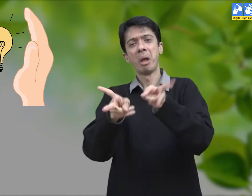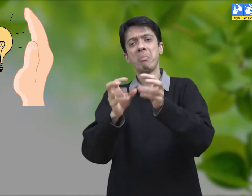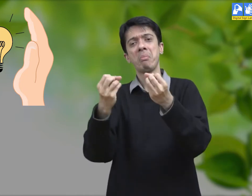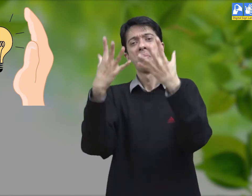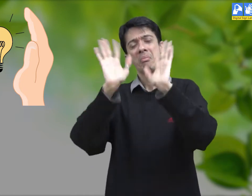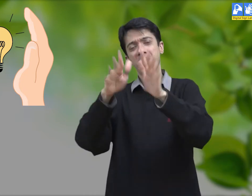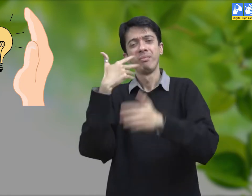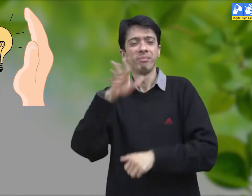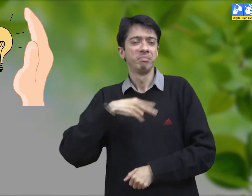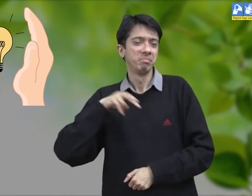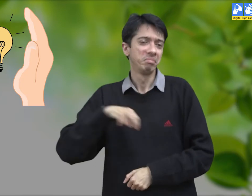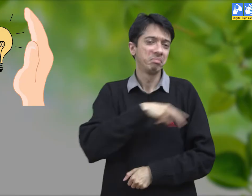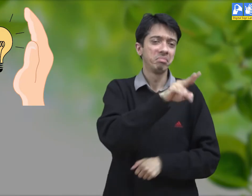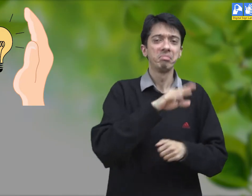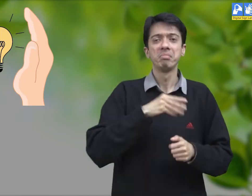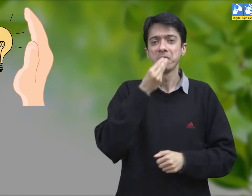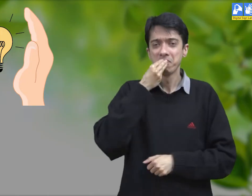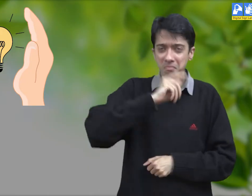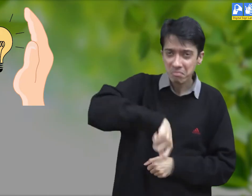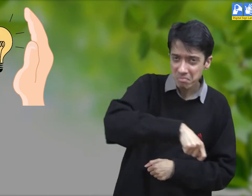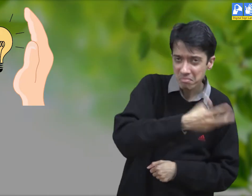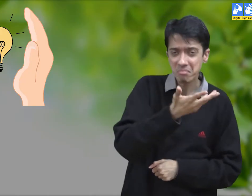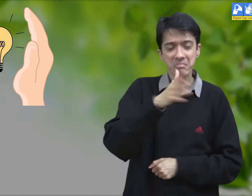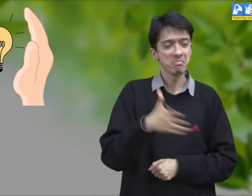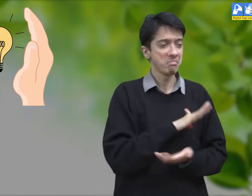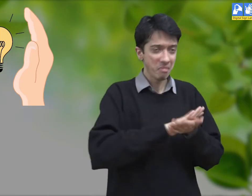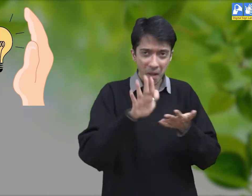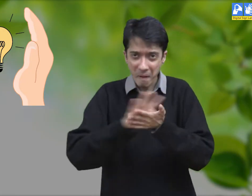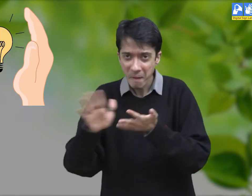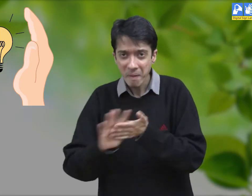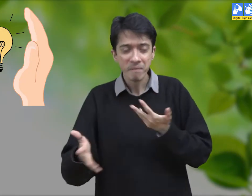We leave the television or the electricity on in a particular room and we leave that room.